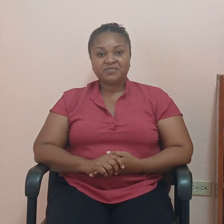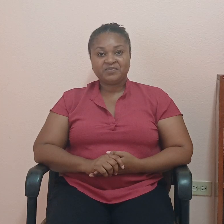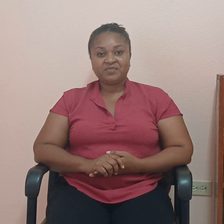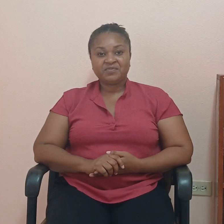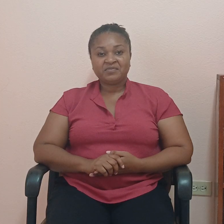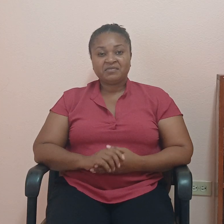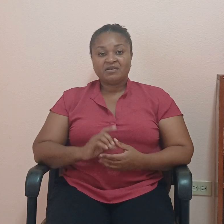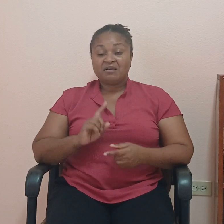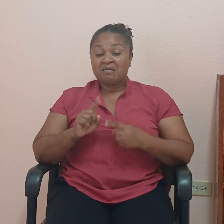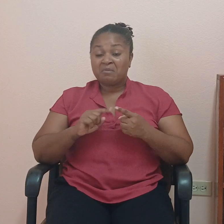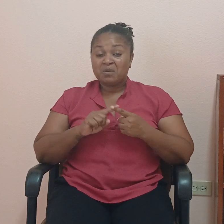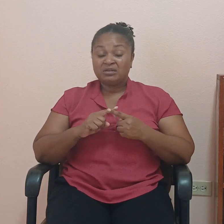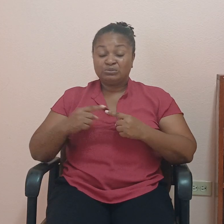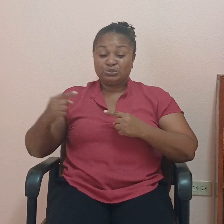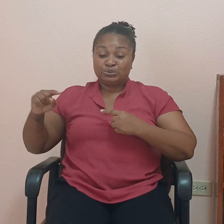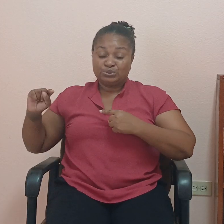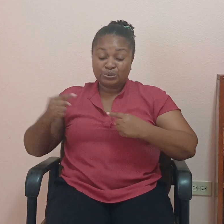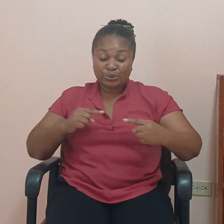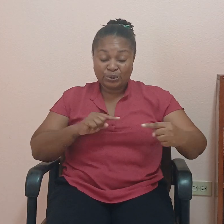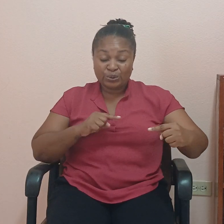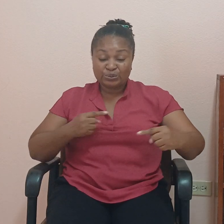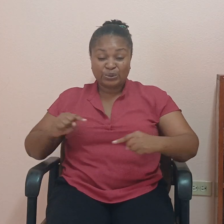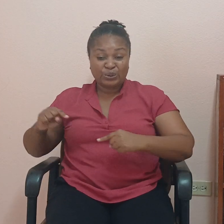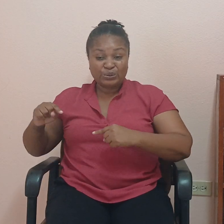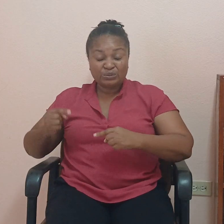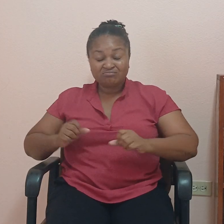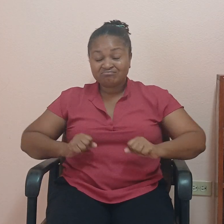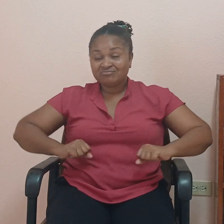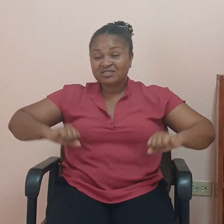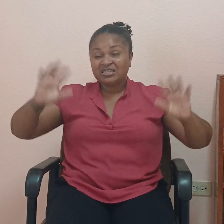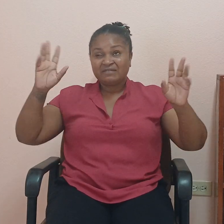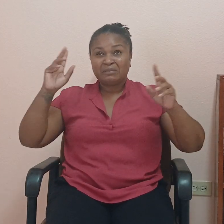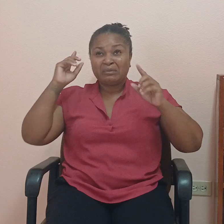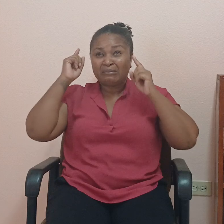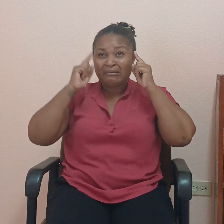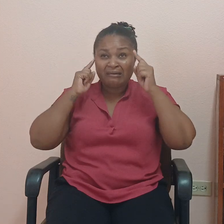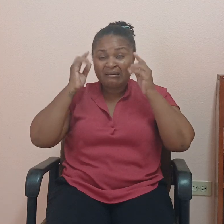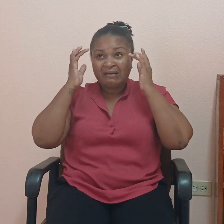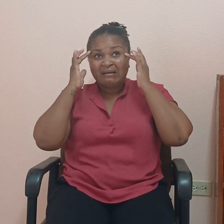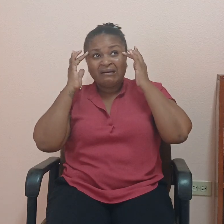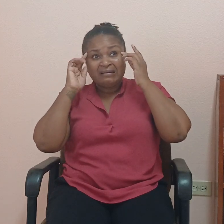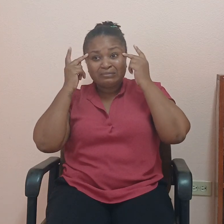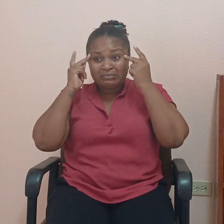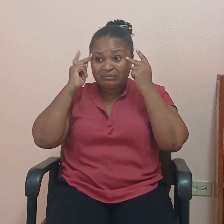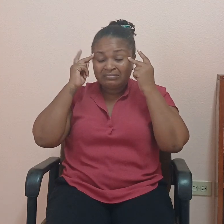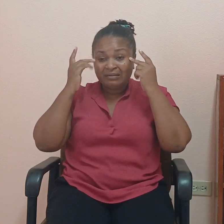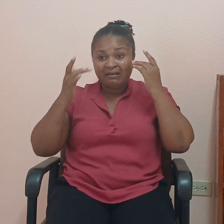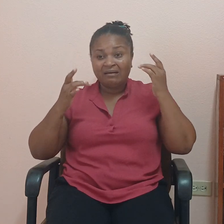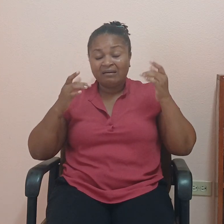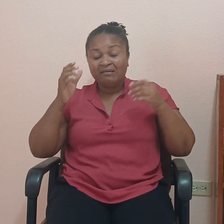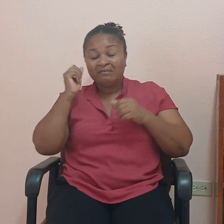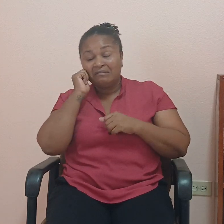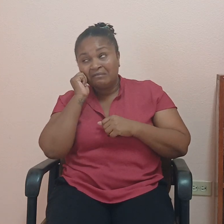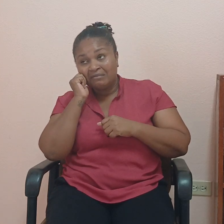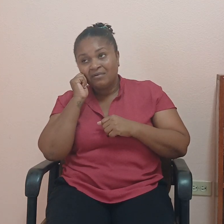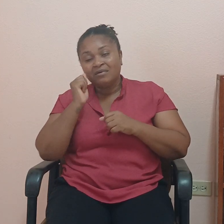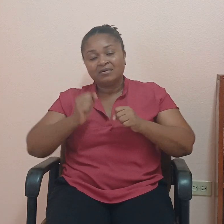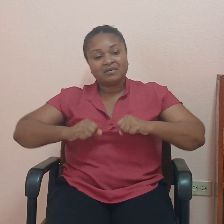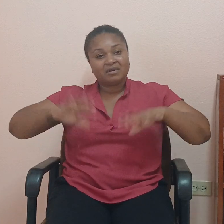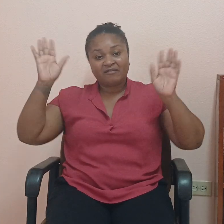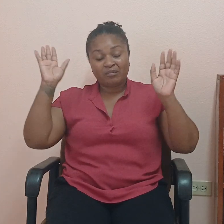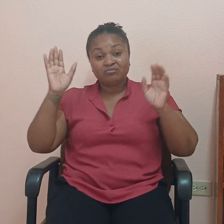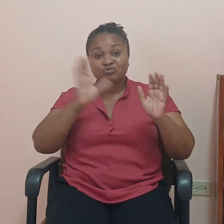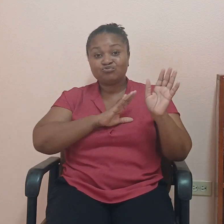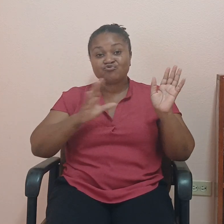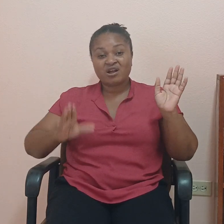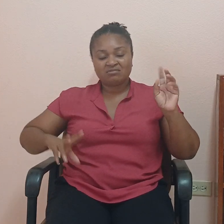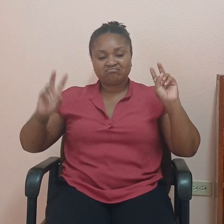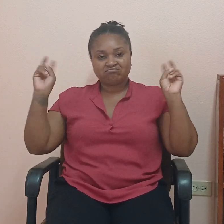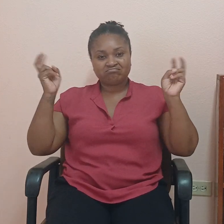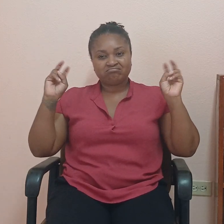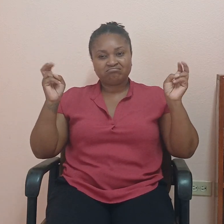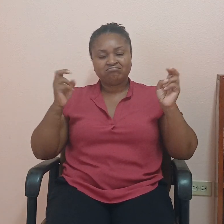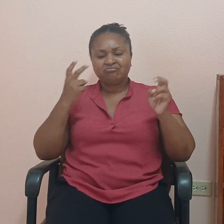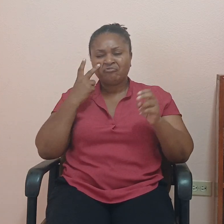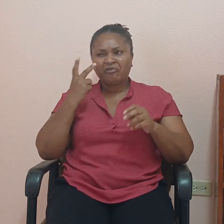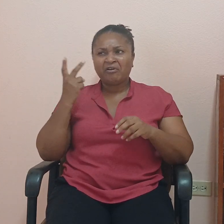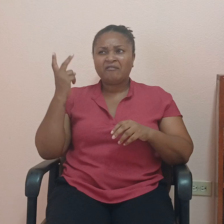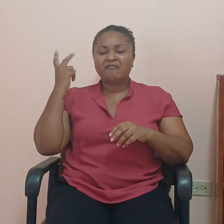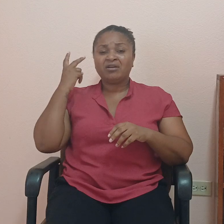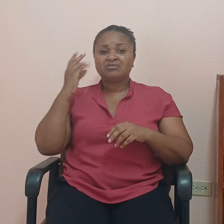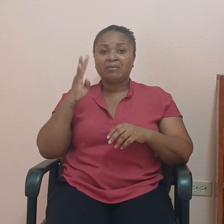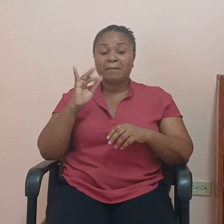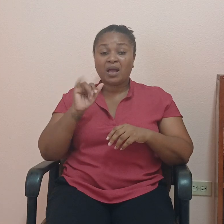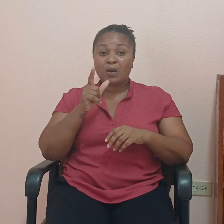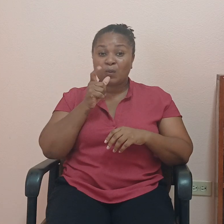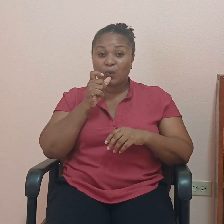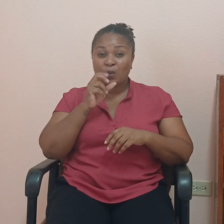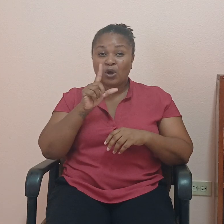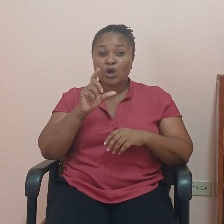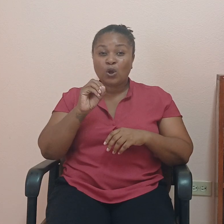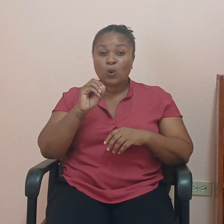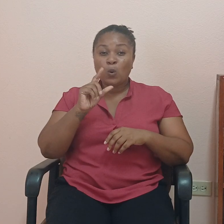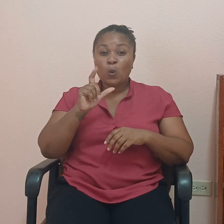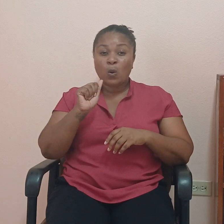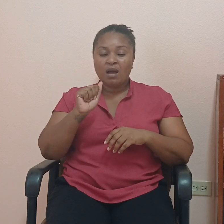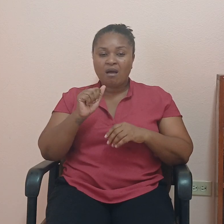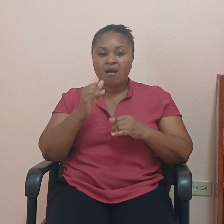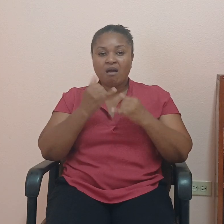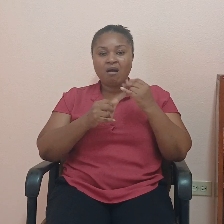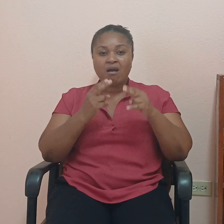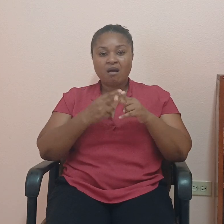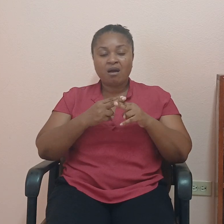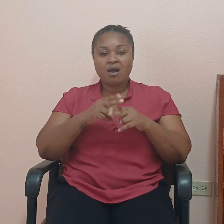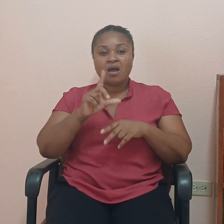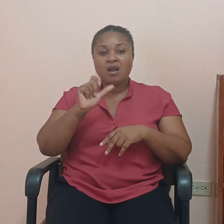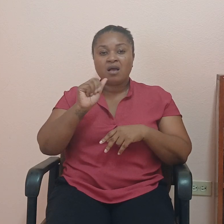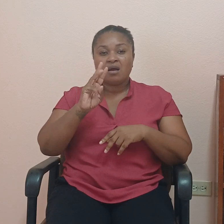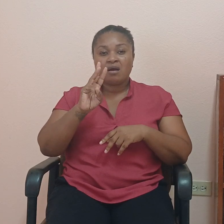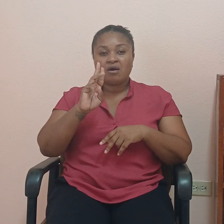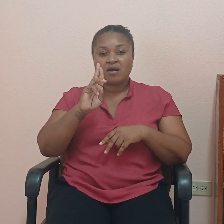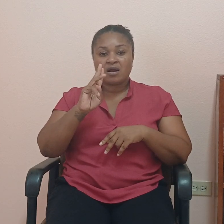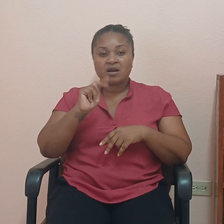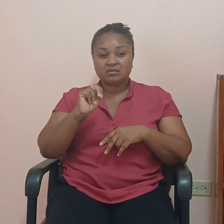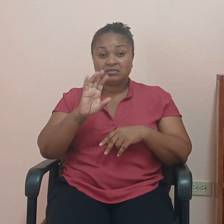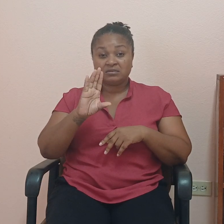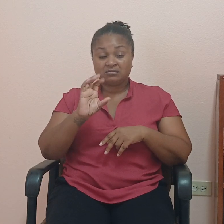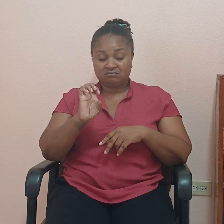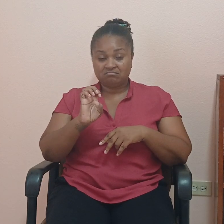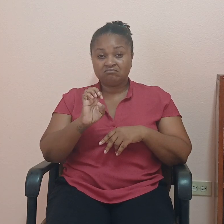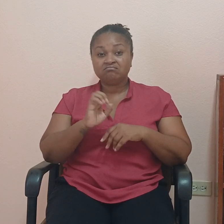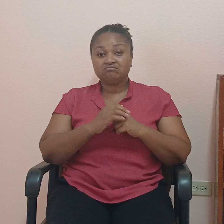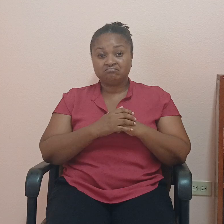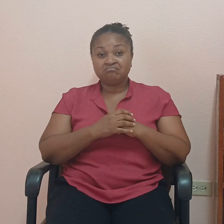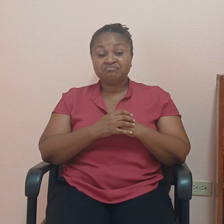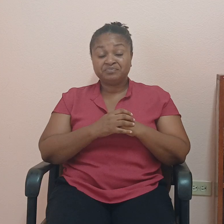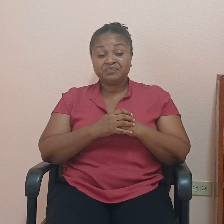WHEN WE STRUGGLE TO GIVE UP OUR WORRIES TO CHRIST – Lola Lawrence